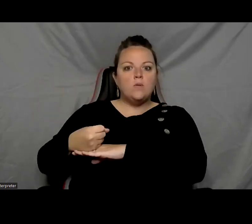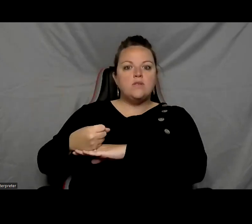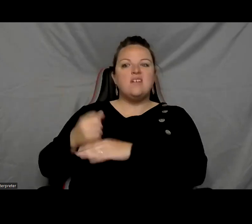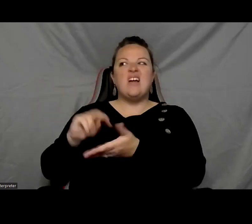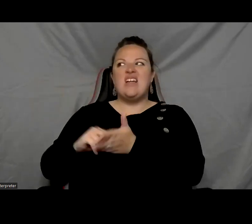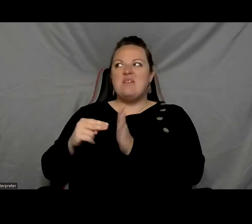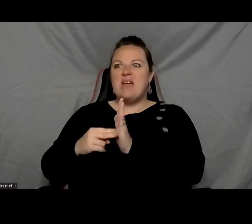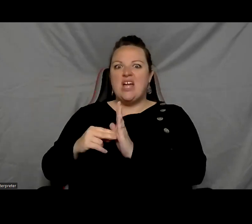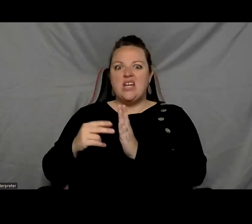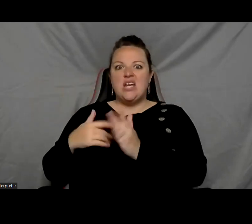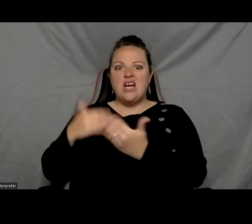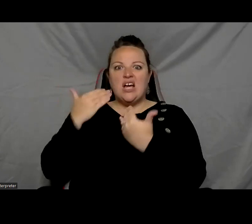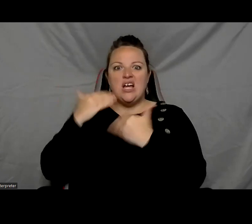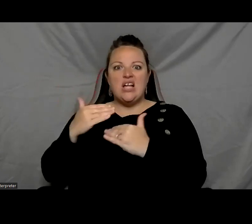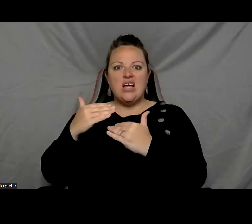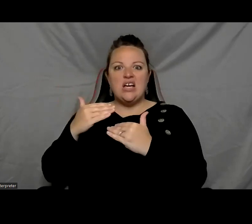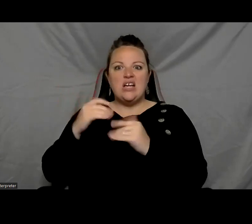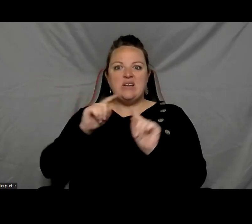had to limit the number of vendors I was going to.